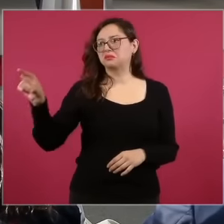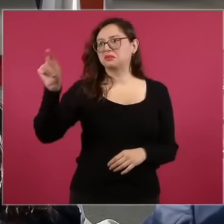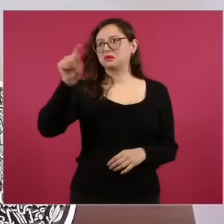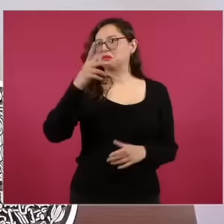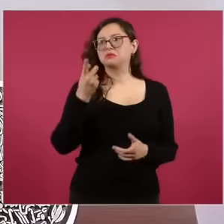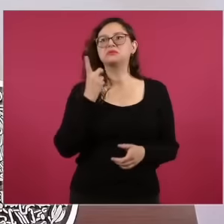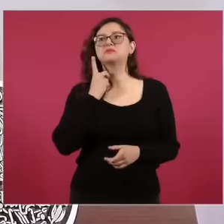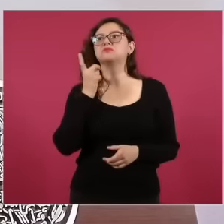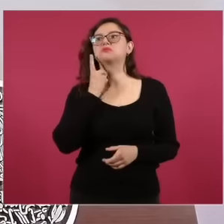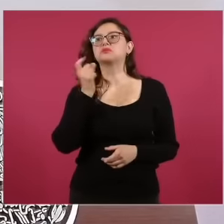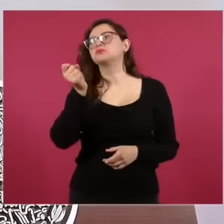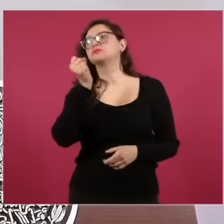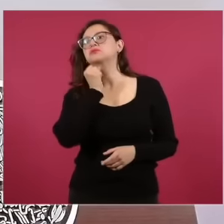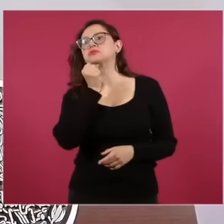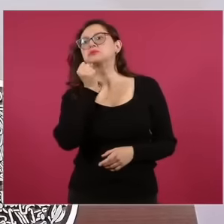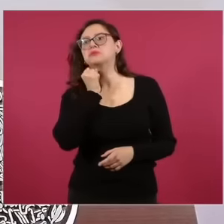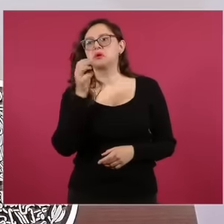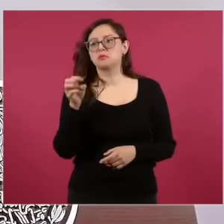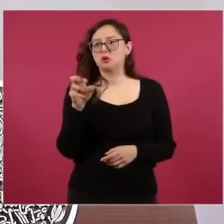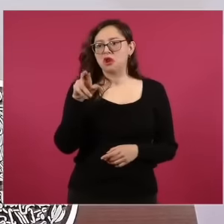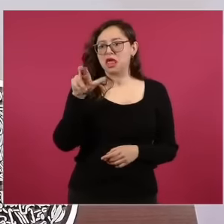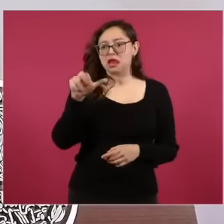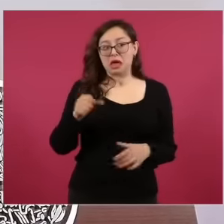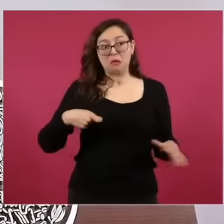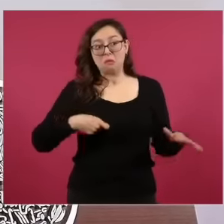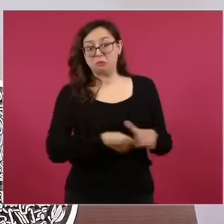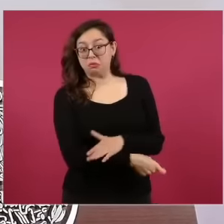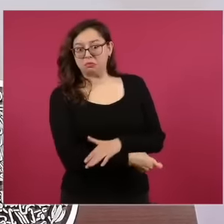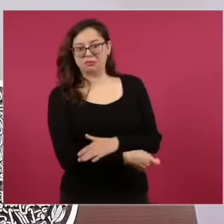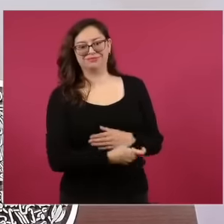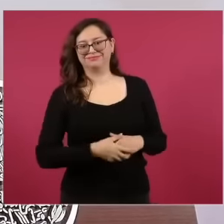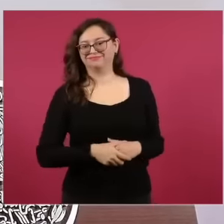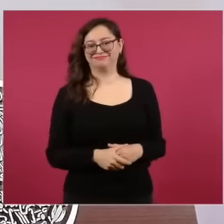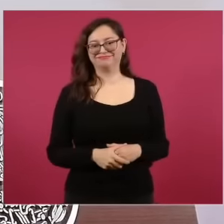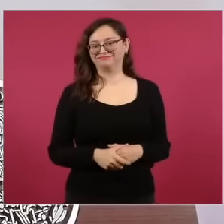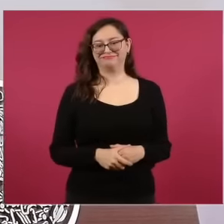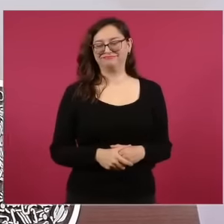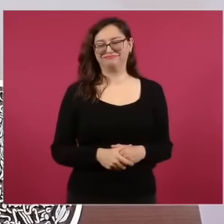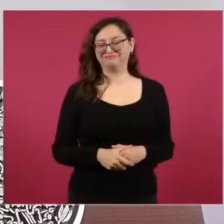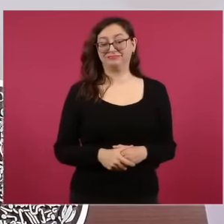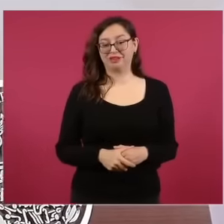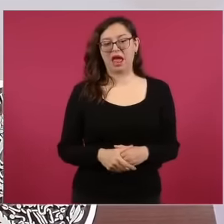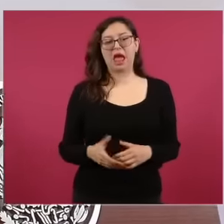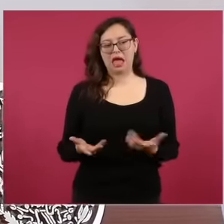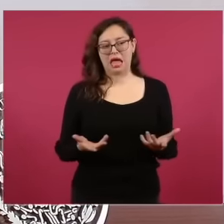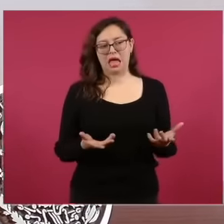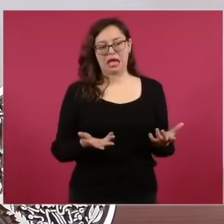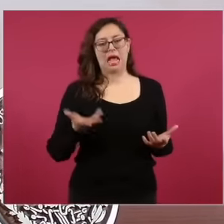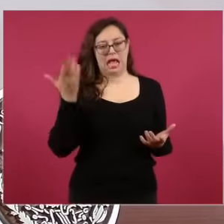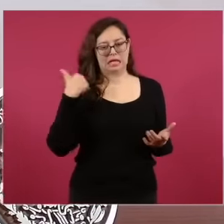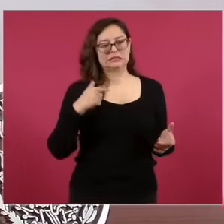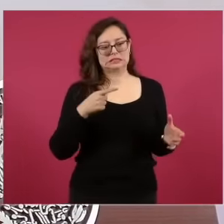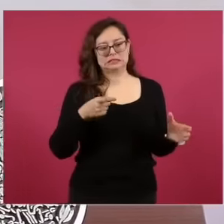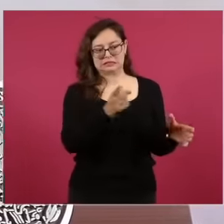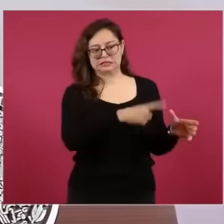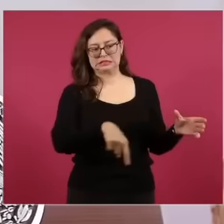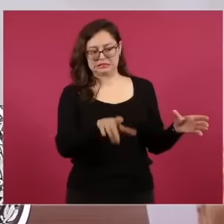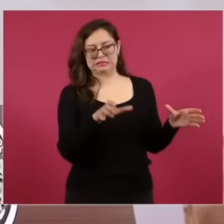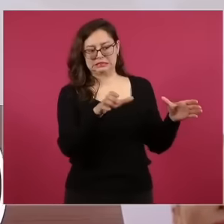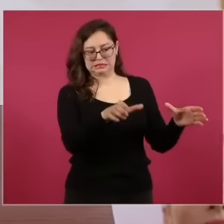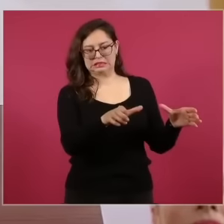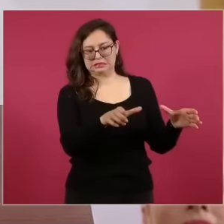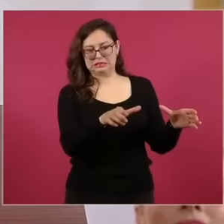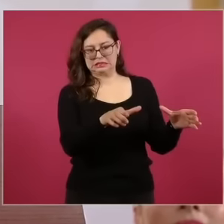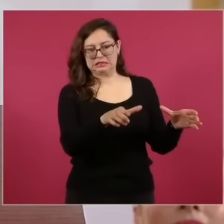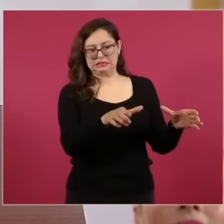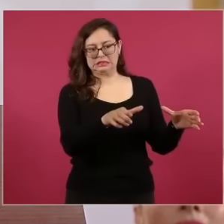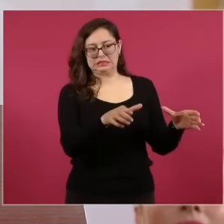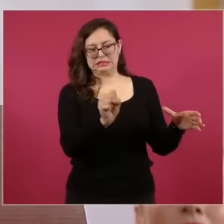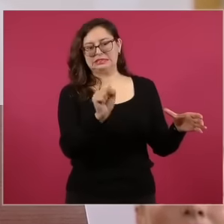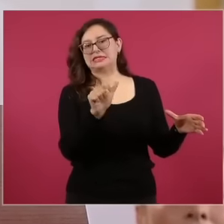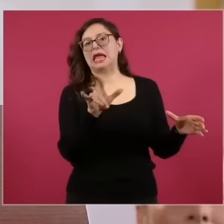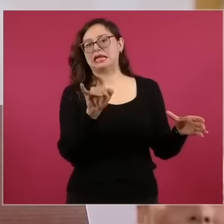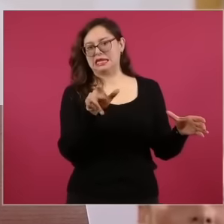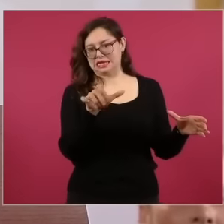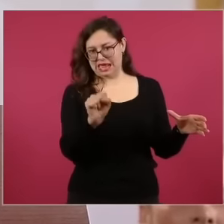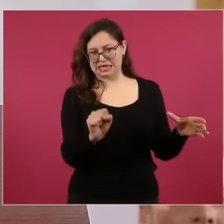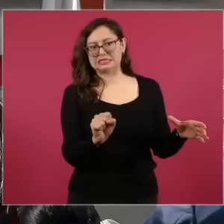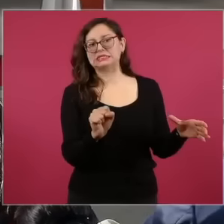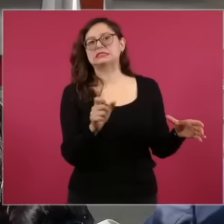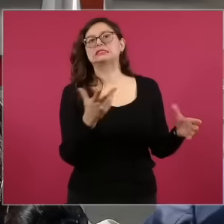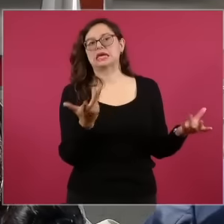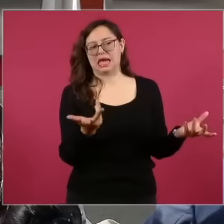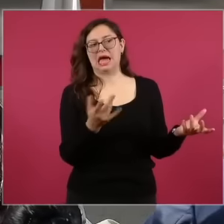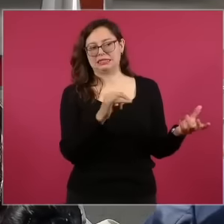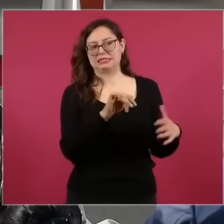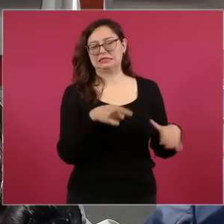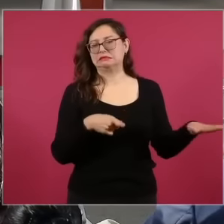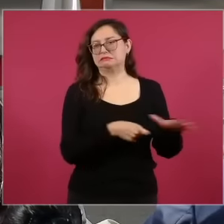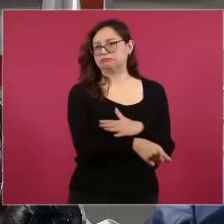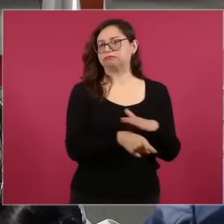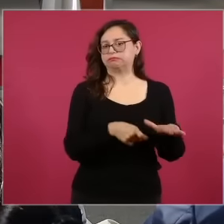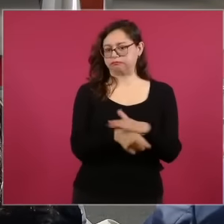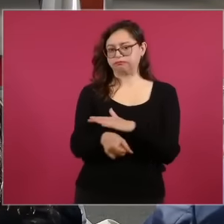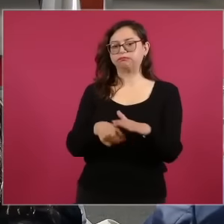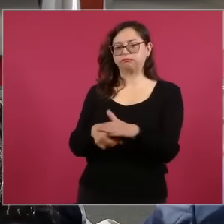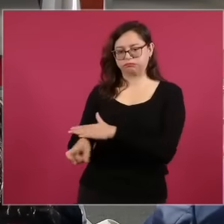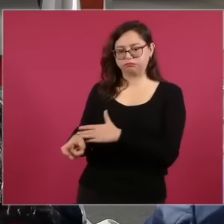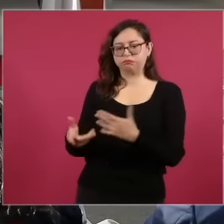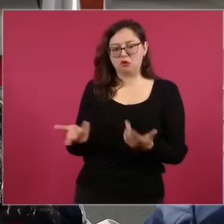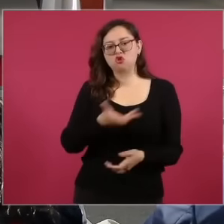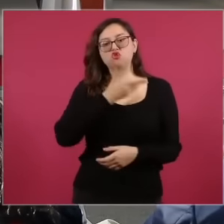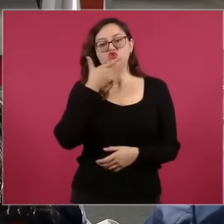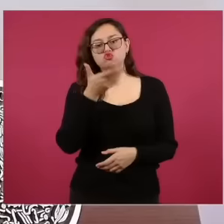of Morena does it. That was what was done during the time of Salinas, that is, that is what was continued to be done